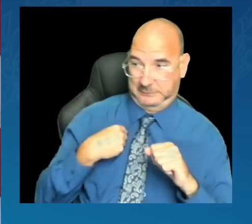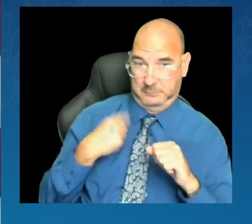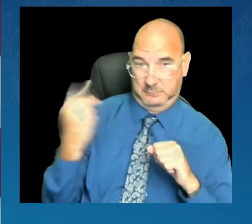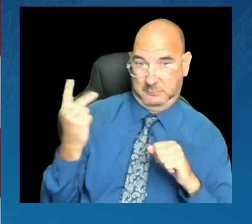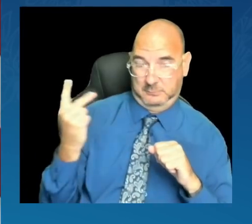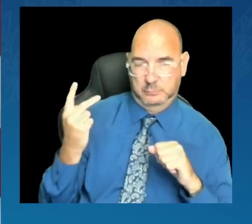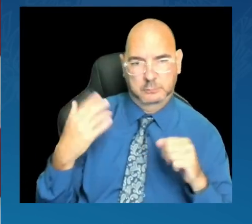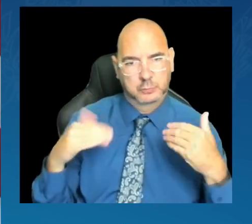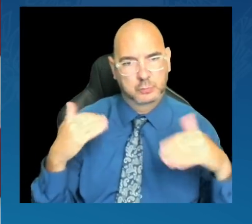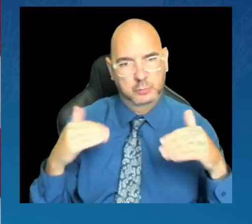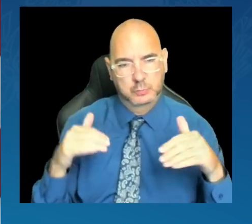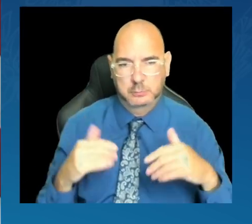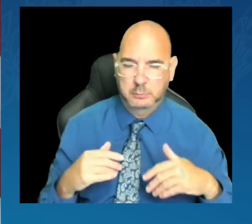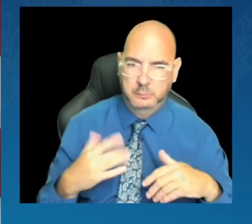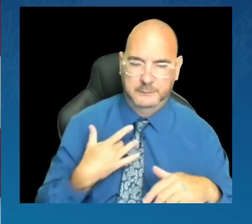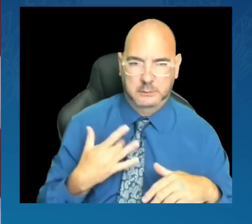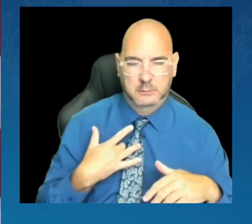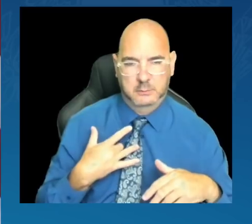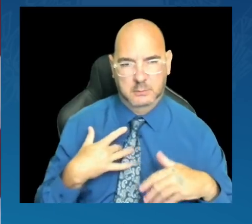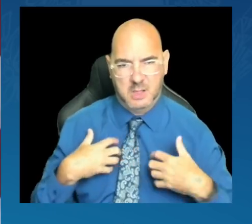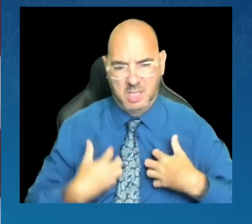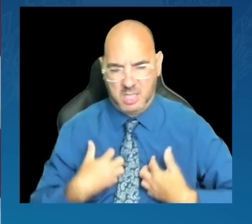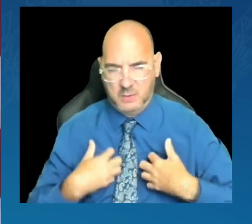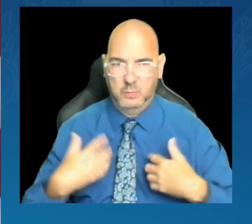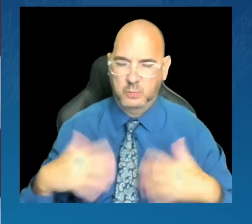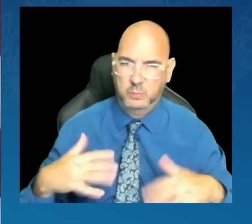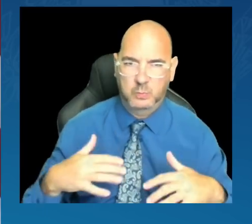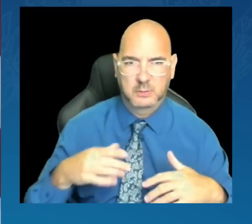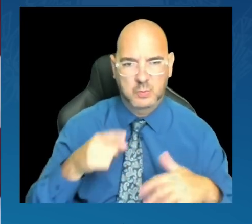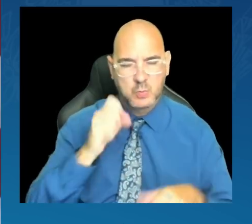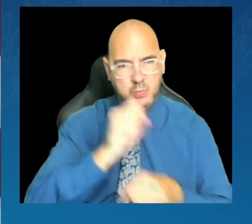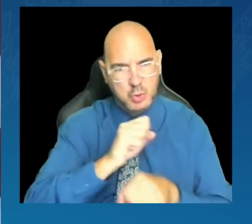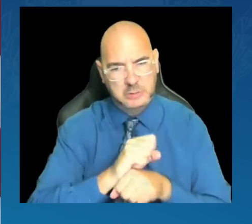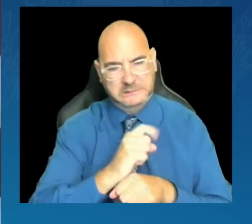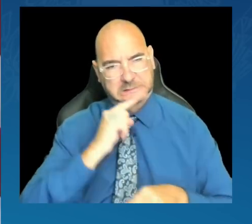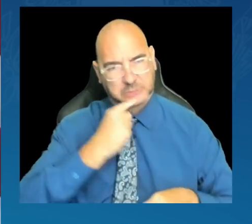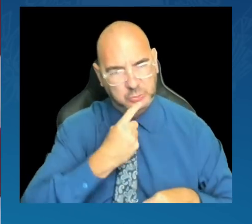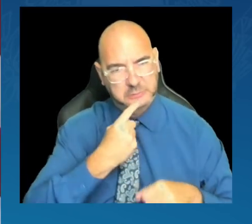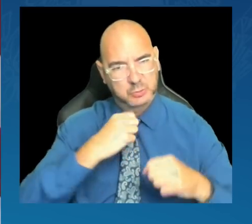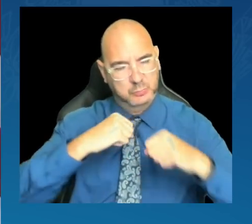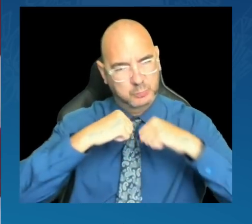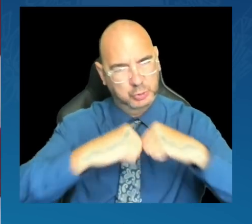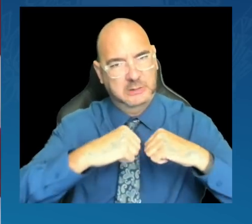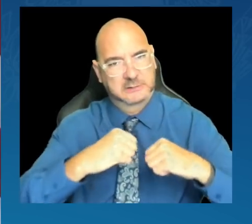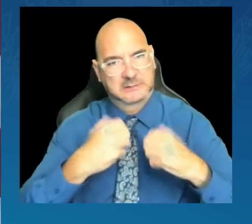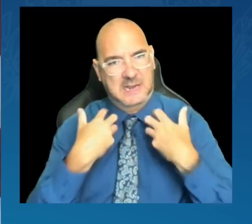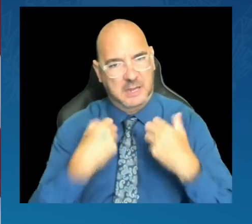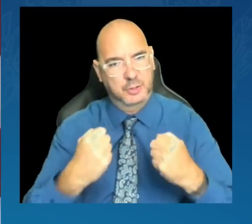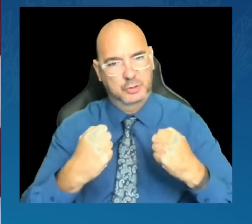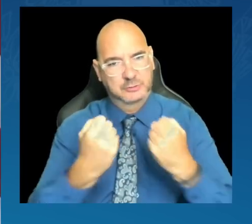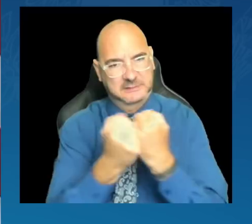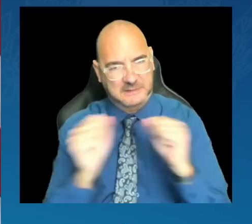that is about protecting the health, the safety, and the wellbeing of the women of America,